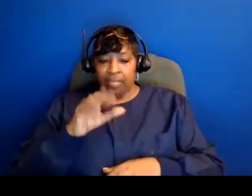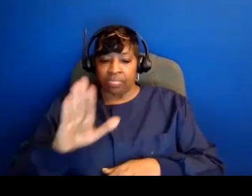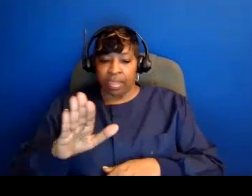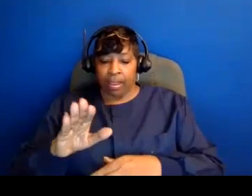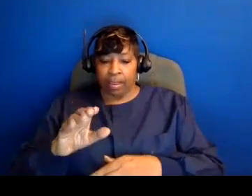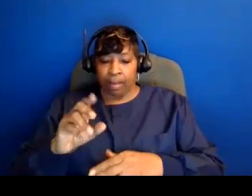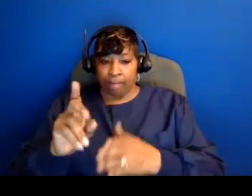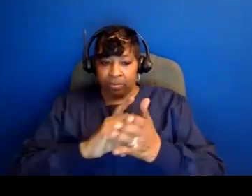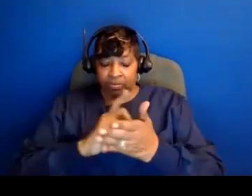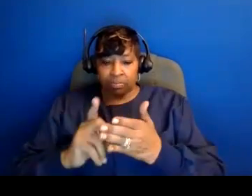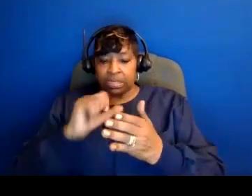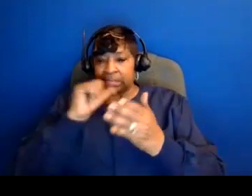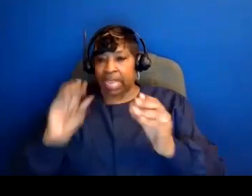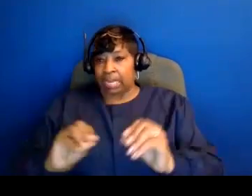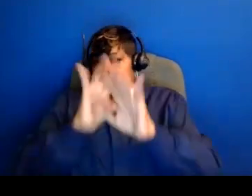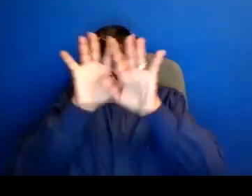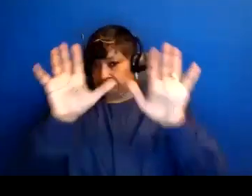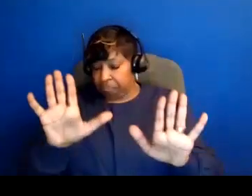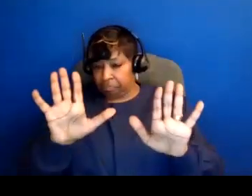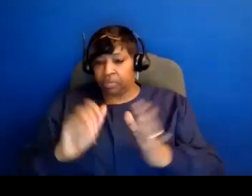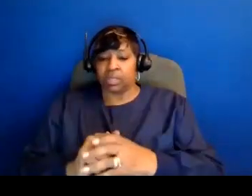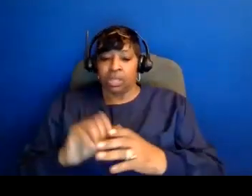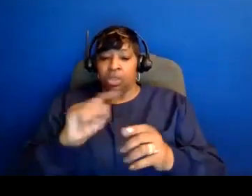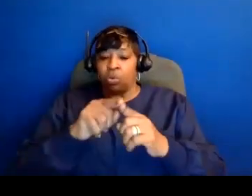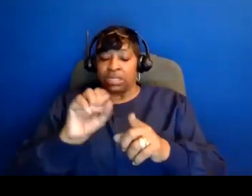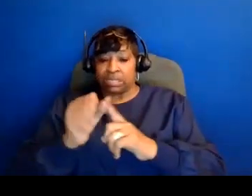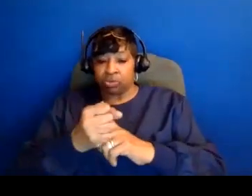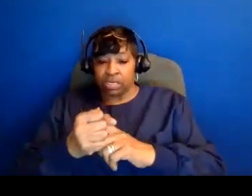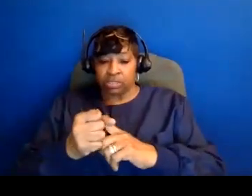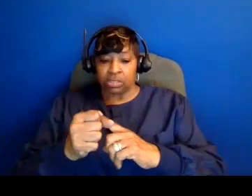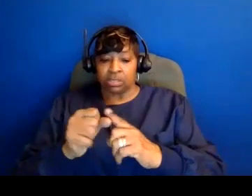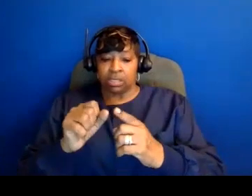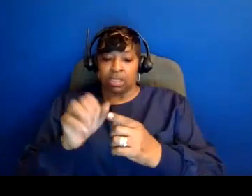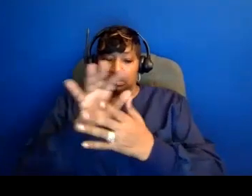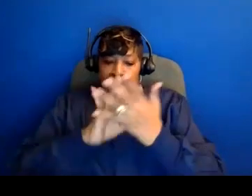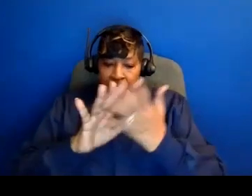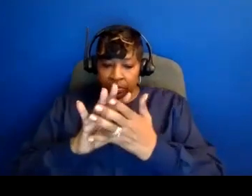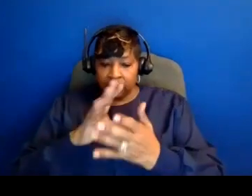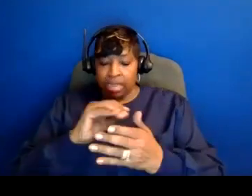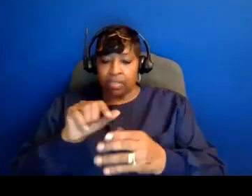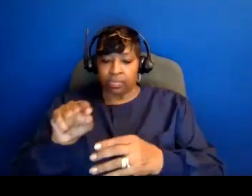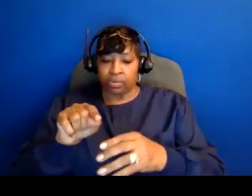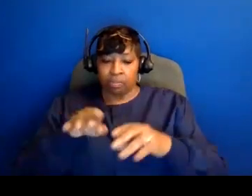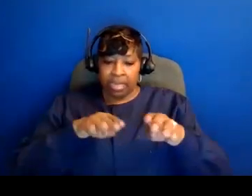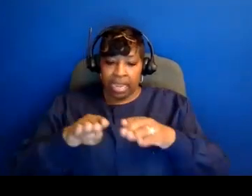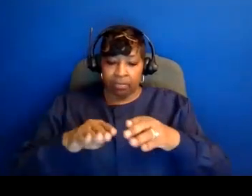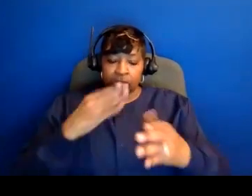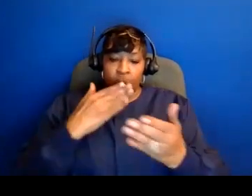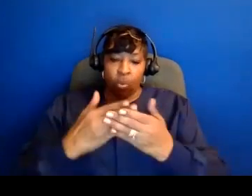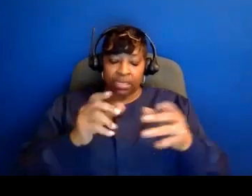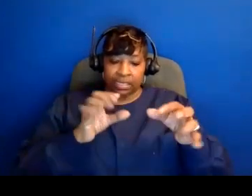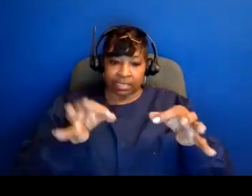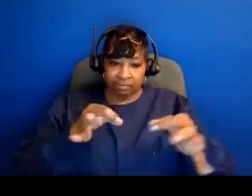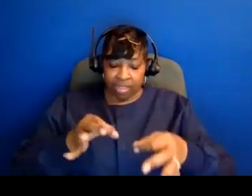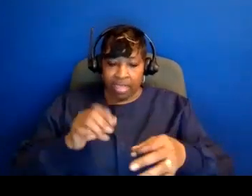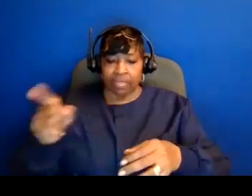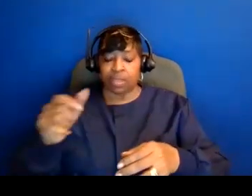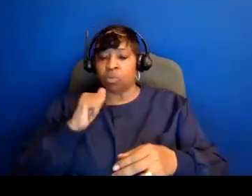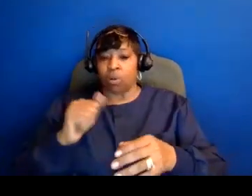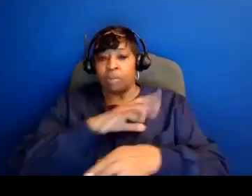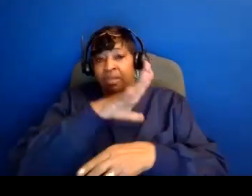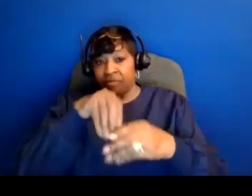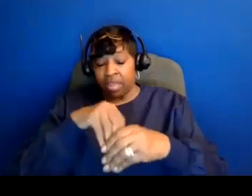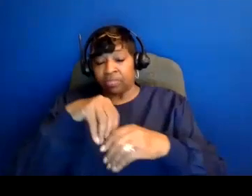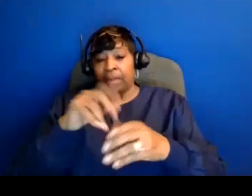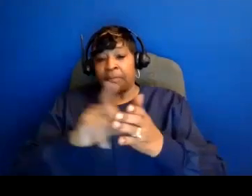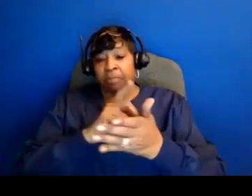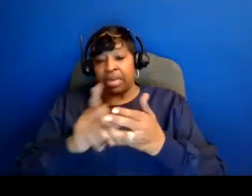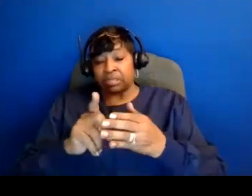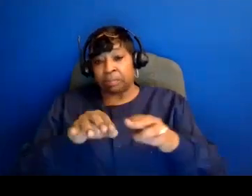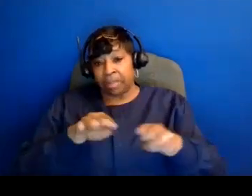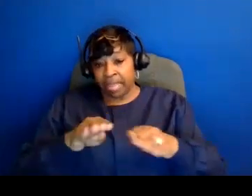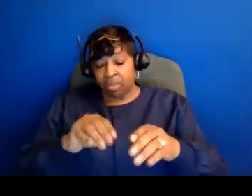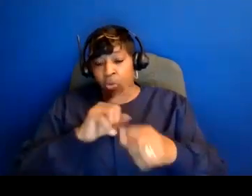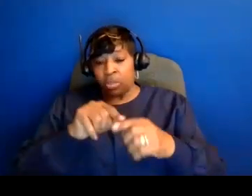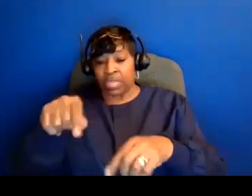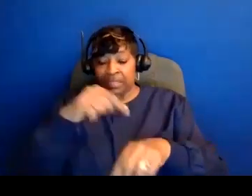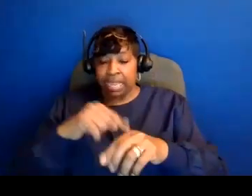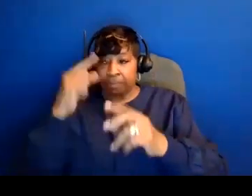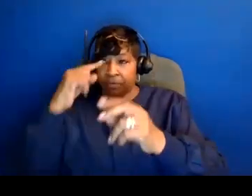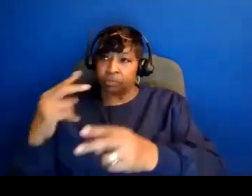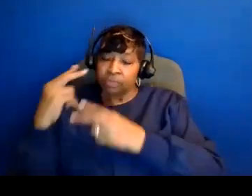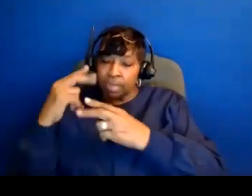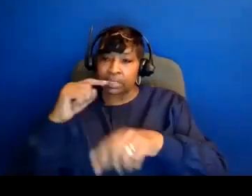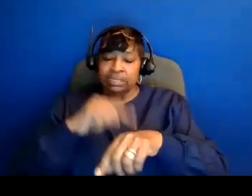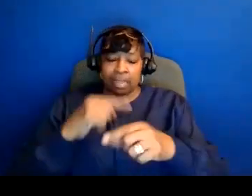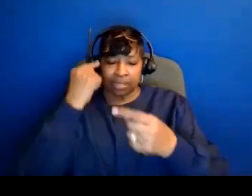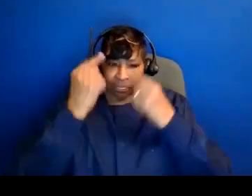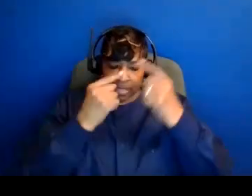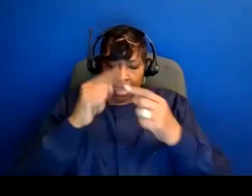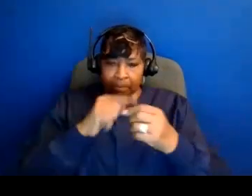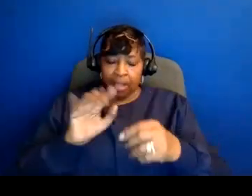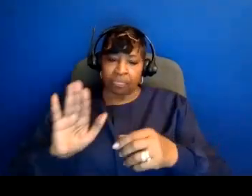lauravanpuymbrouck: And they're really often very well met, meaning people. Yet they feel discomfort around people with disabilities, and often act in prejudice ways in scenarios, where their prejudices less overtly evident.